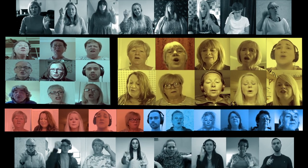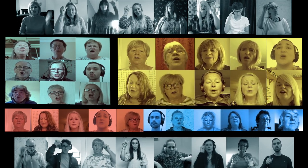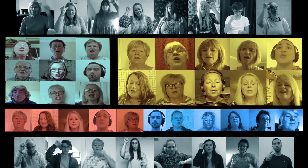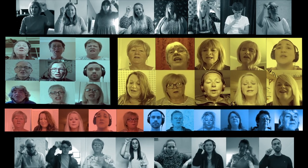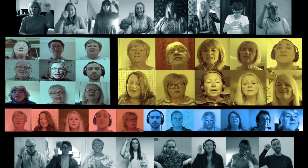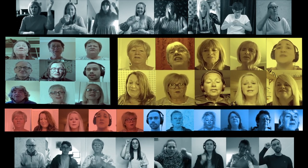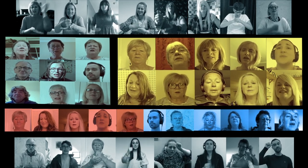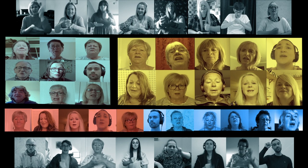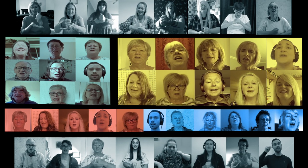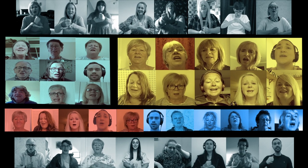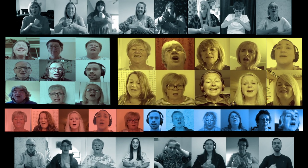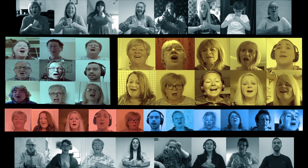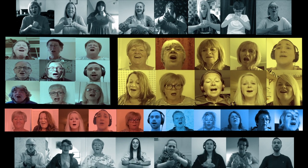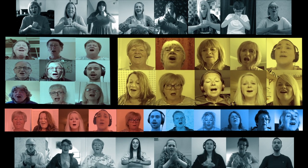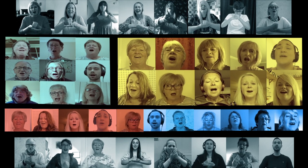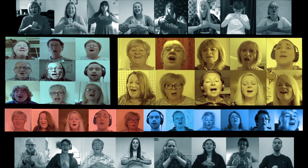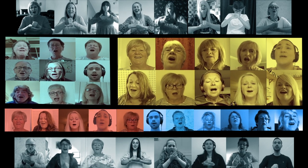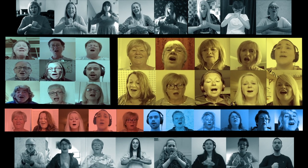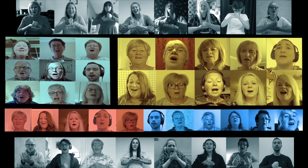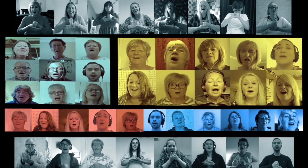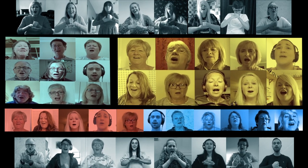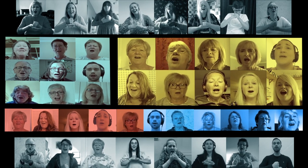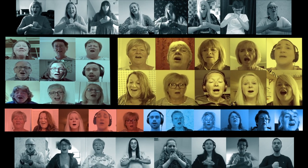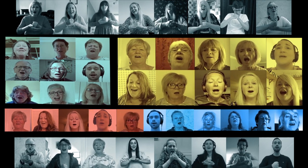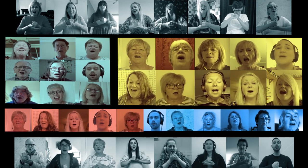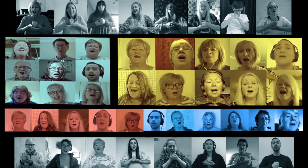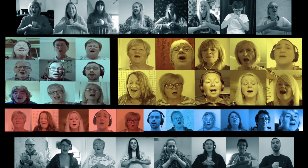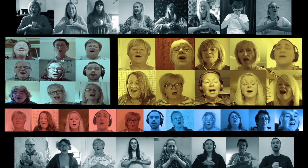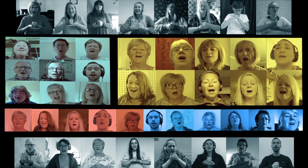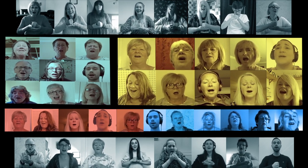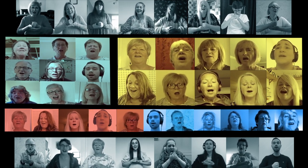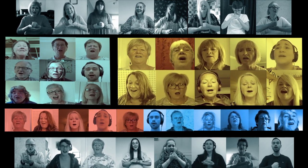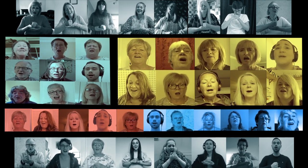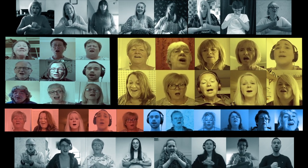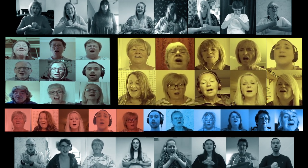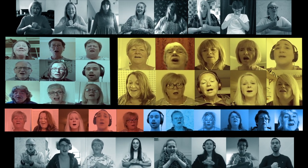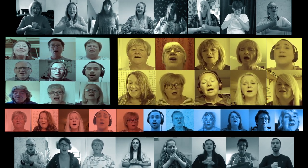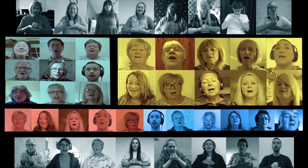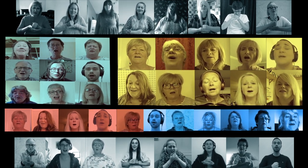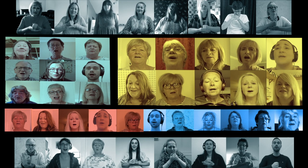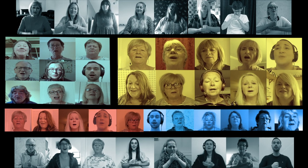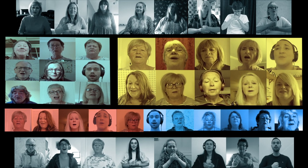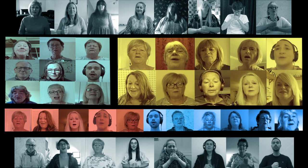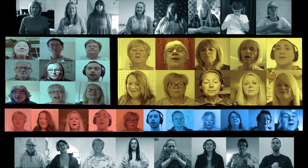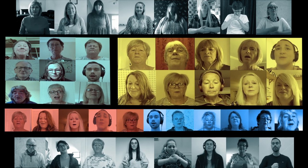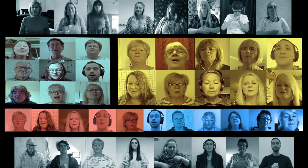You know you’re lifting me up